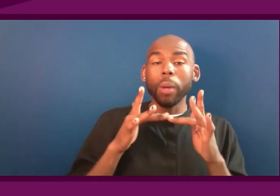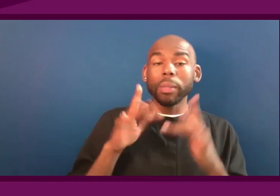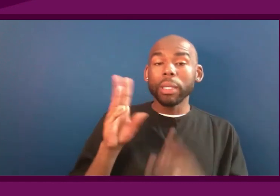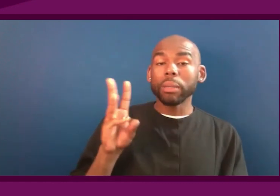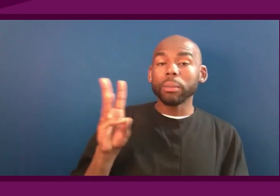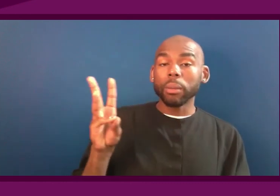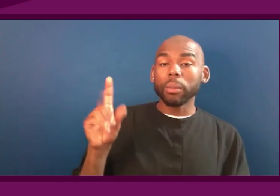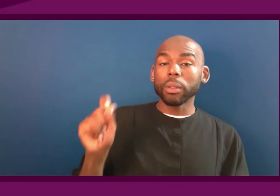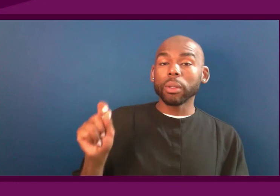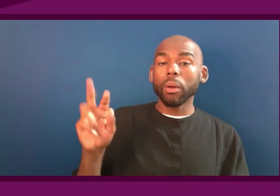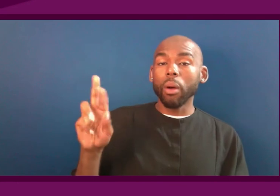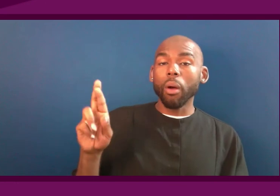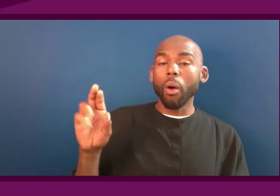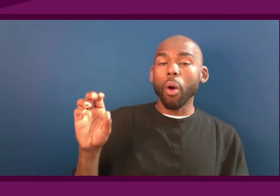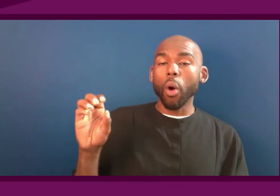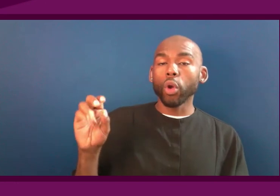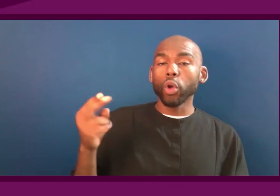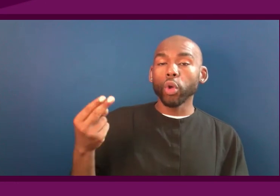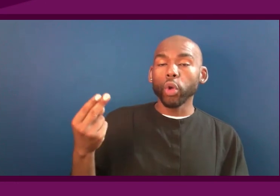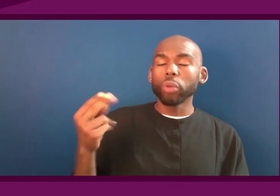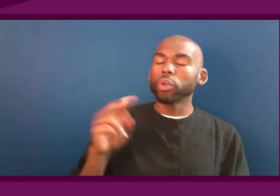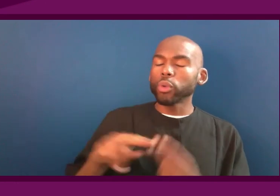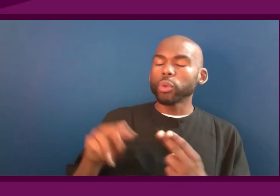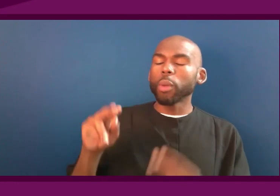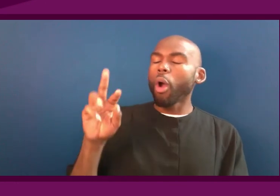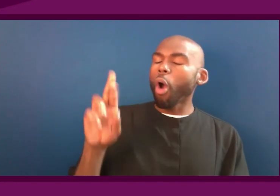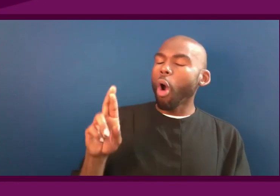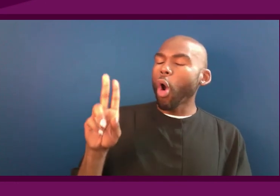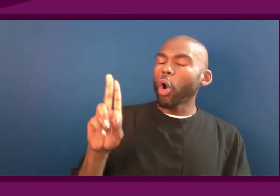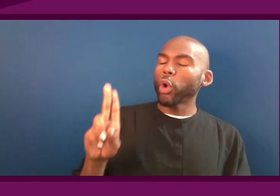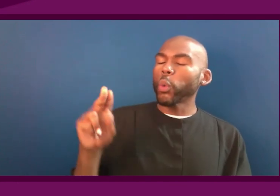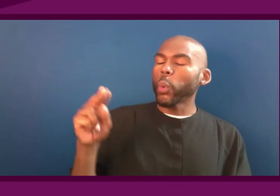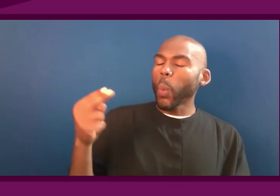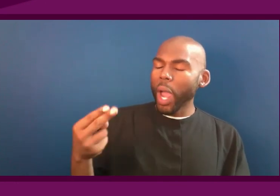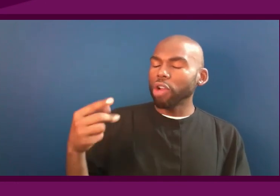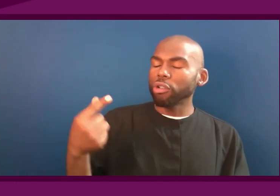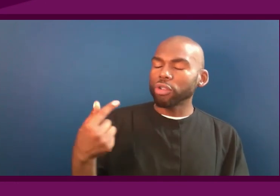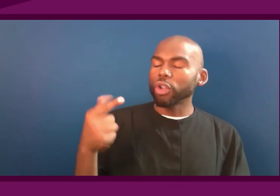And we just started billion-strong.org so there's not a lot of content on the website